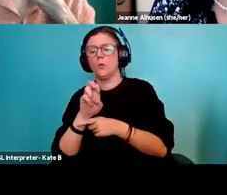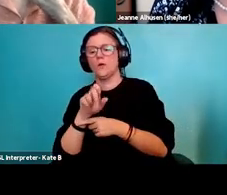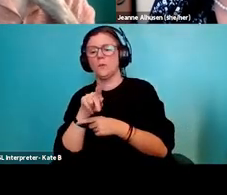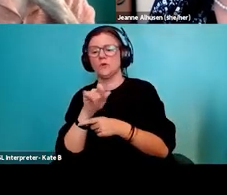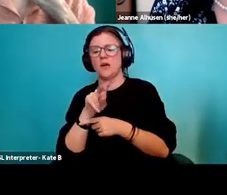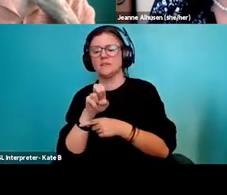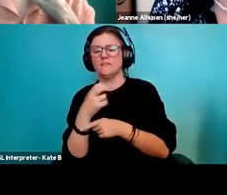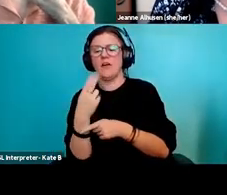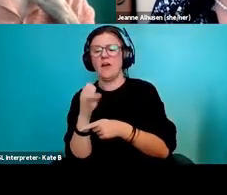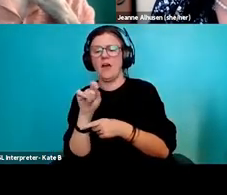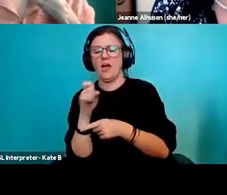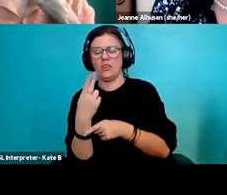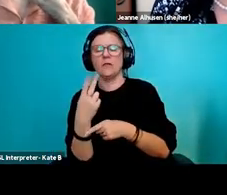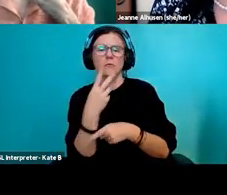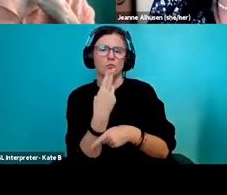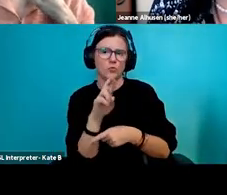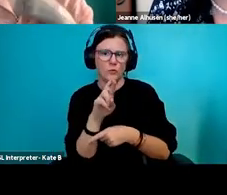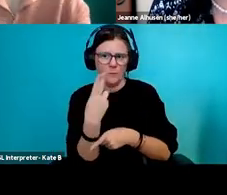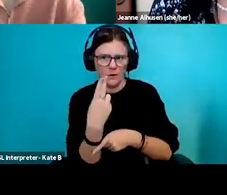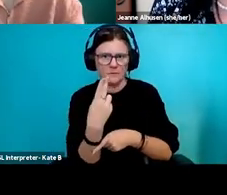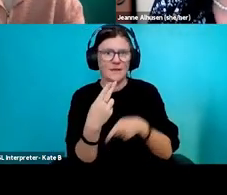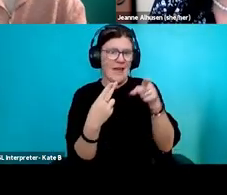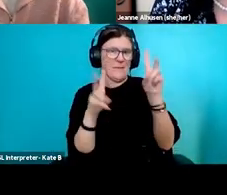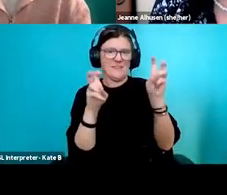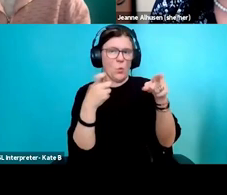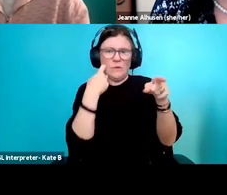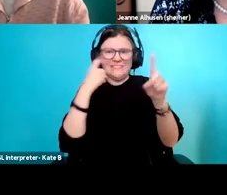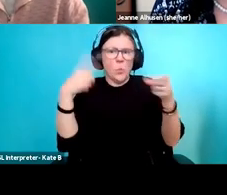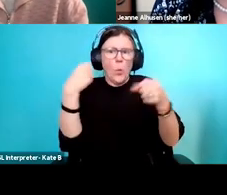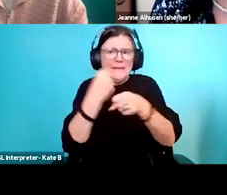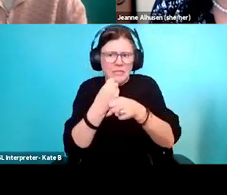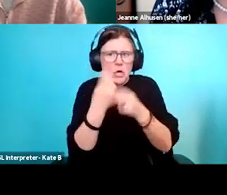quotes listed here are ones I have heard the last year or so. So clearly, we have a long